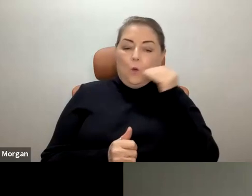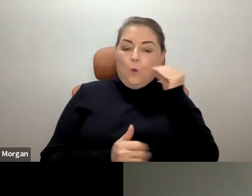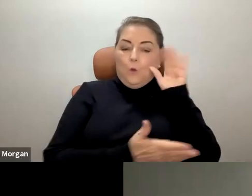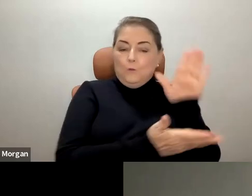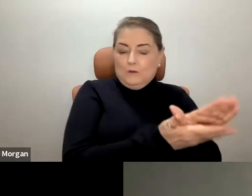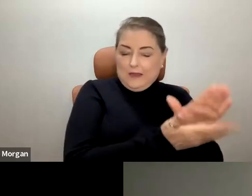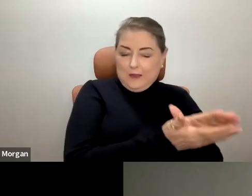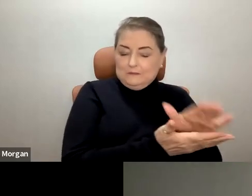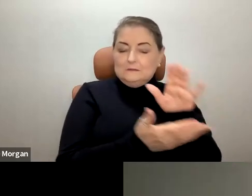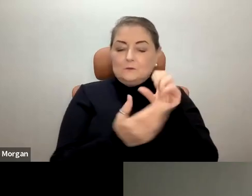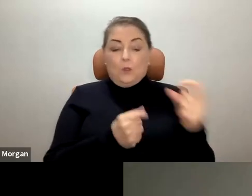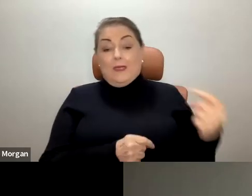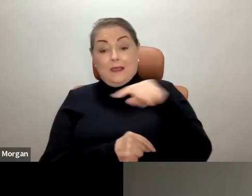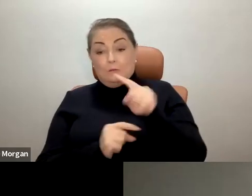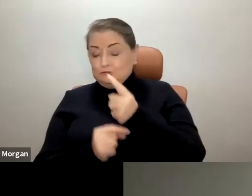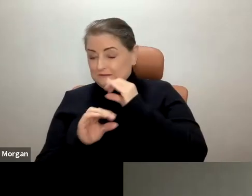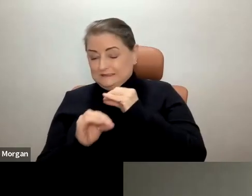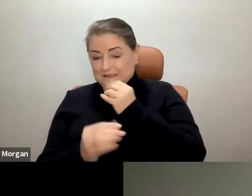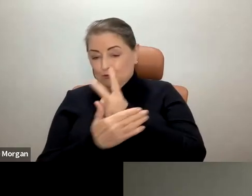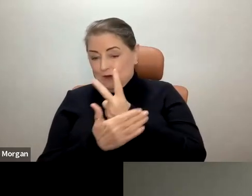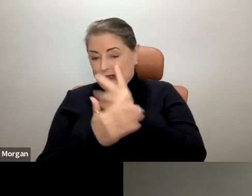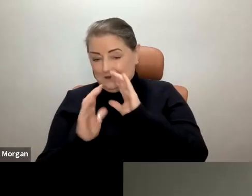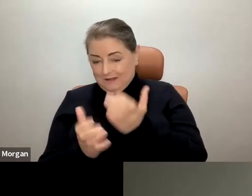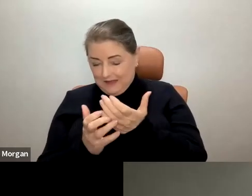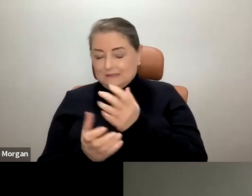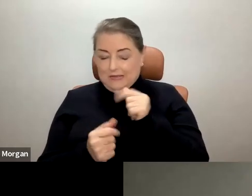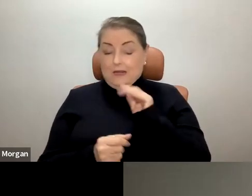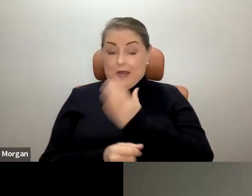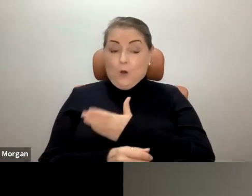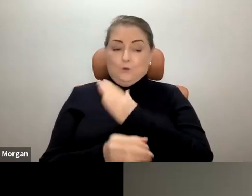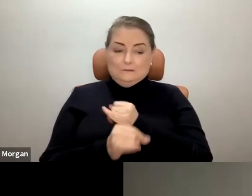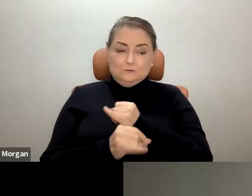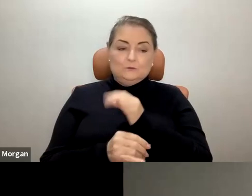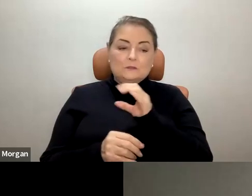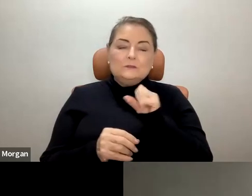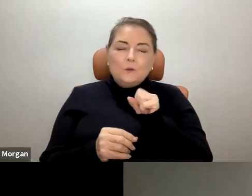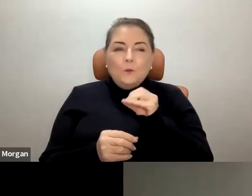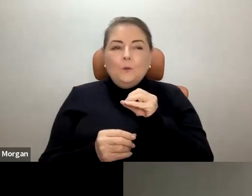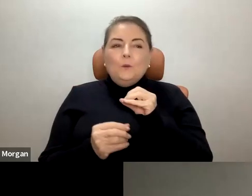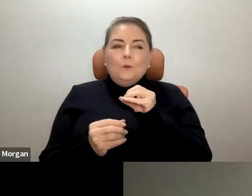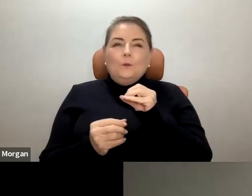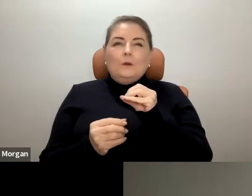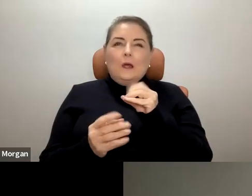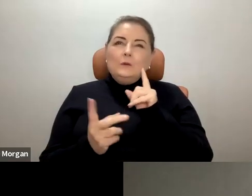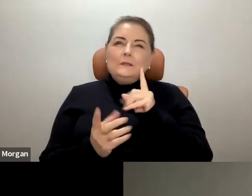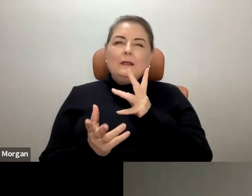they come just to teach grad classes at our institution. So you know, it, I would was thinking, Oh, how can we do